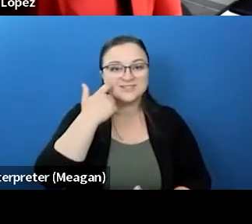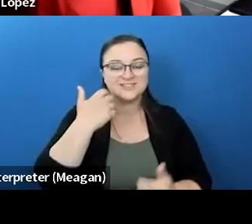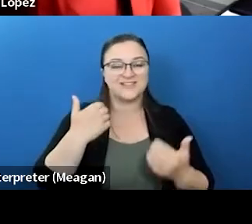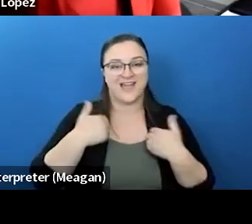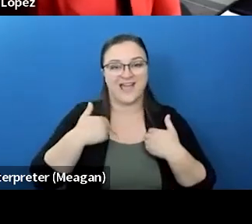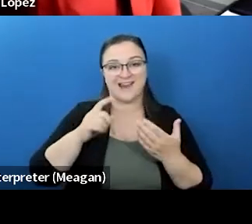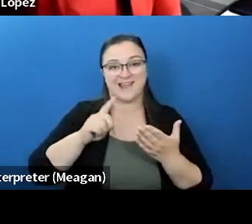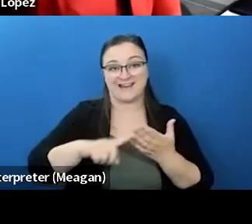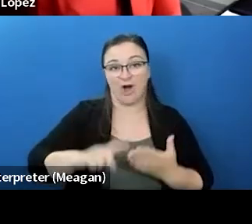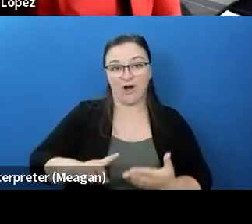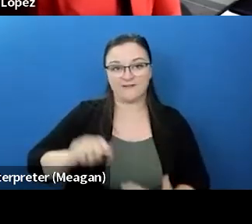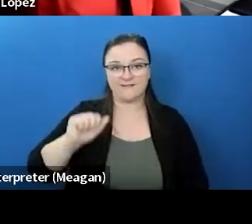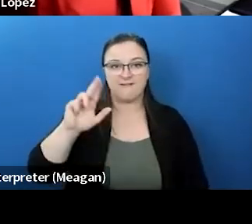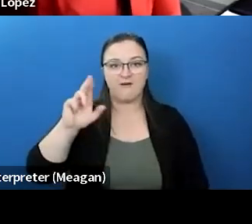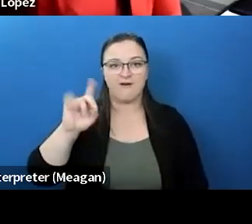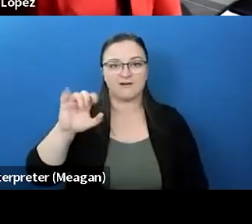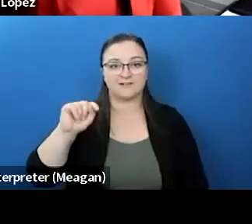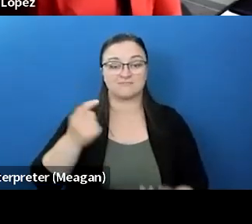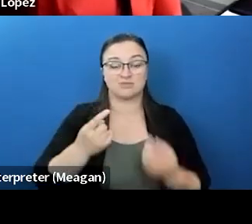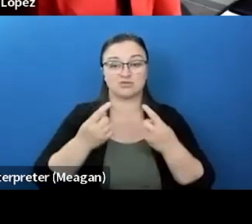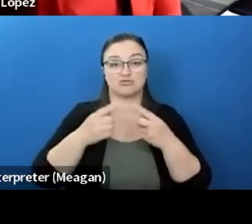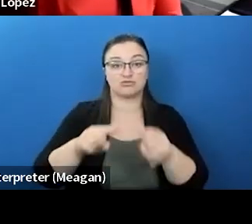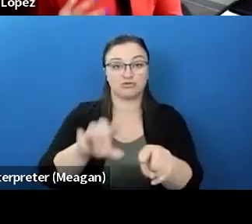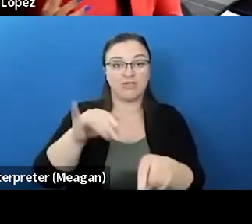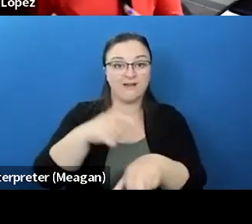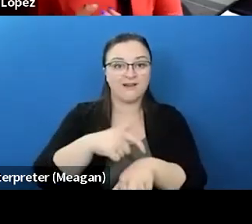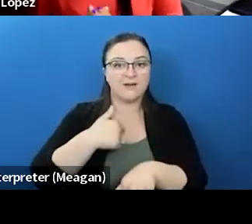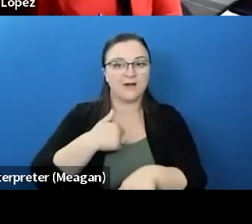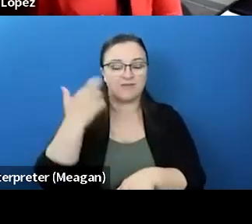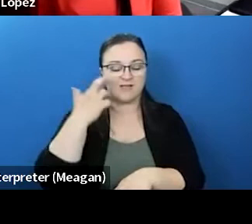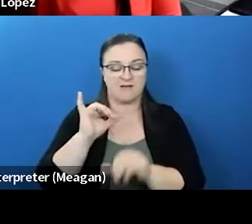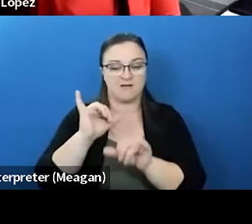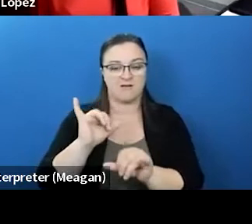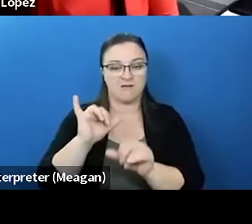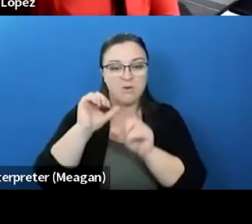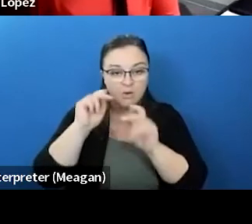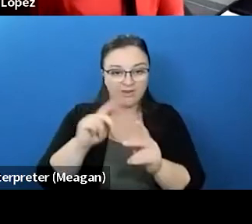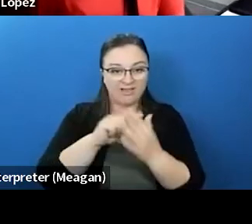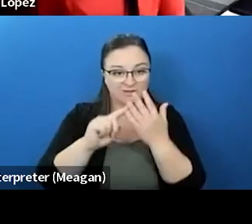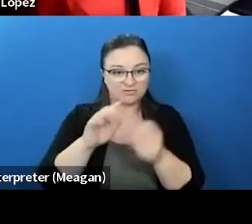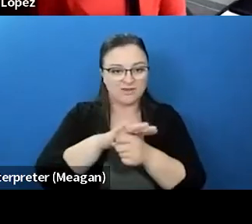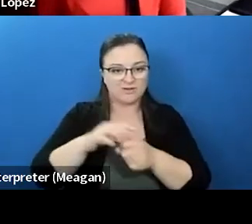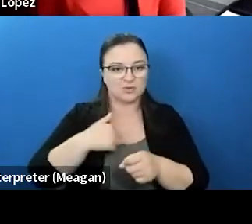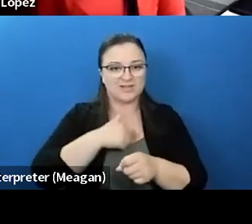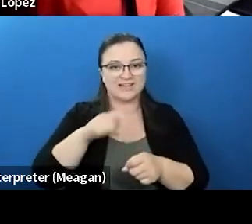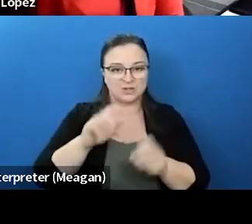and you know, during that time I was realizing, okay, these are the areas that we need to focus on